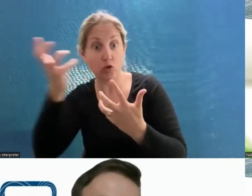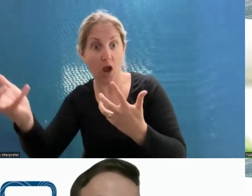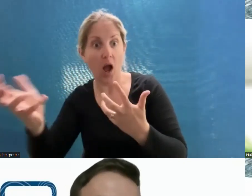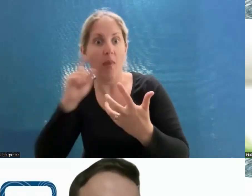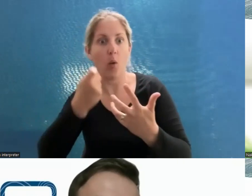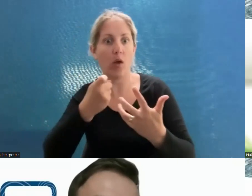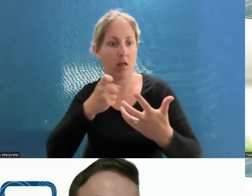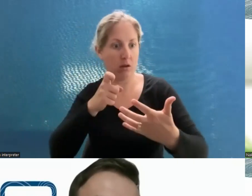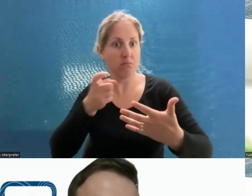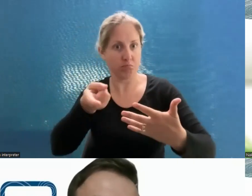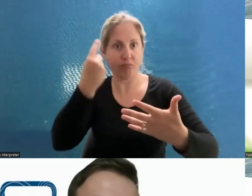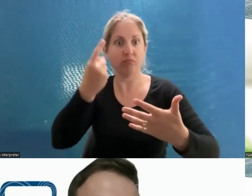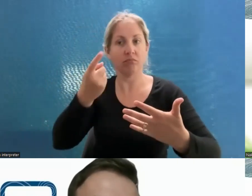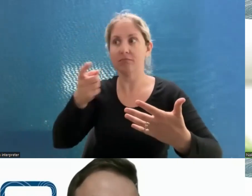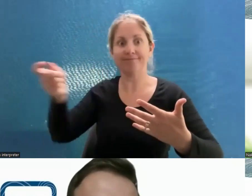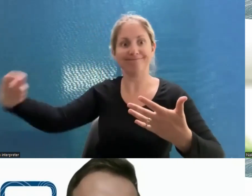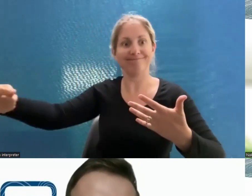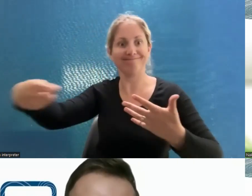particularly if the prioritisation criteria changes.